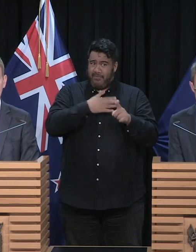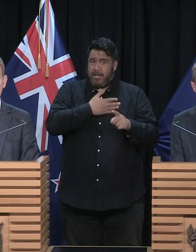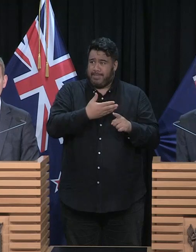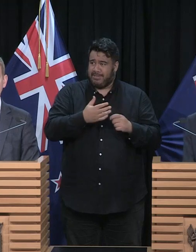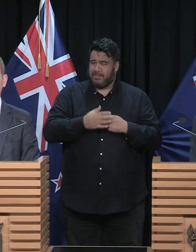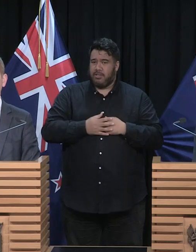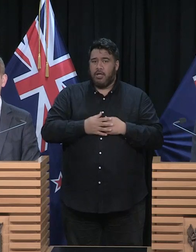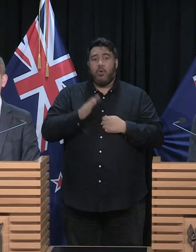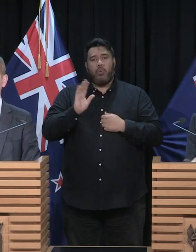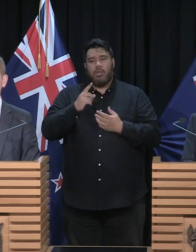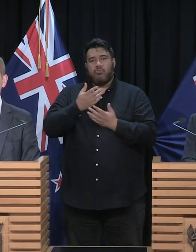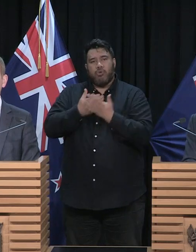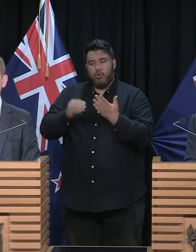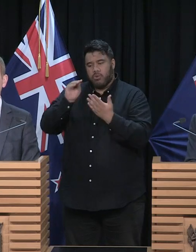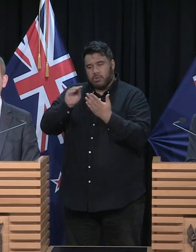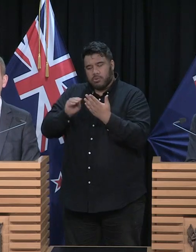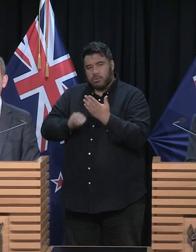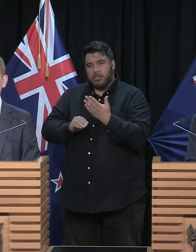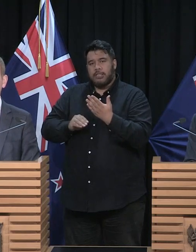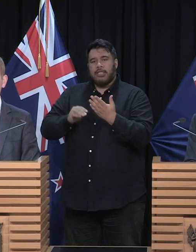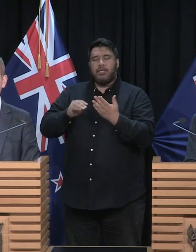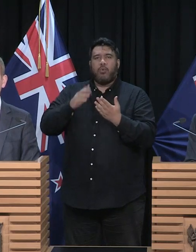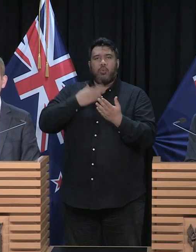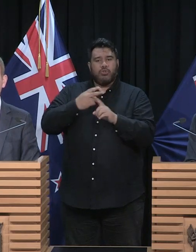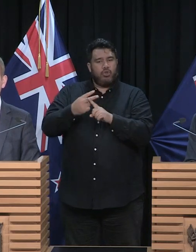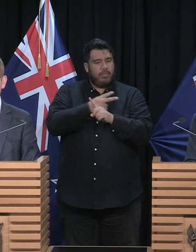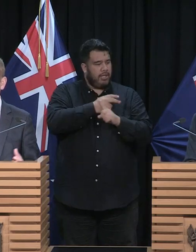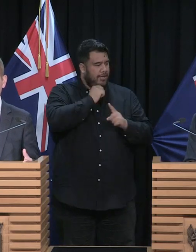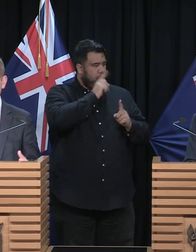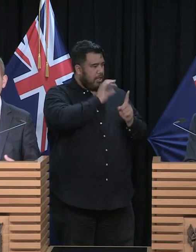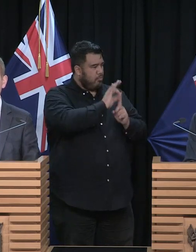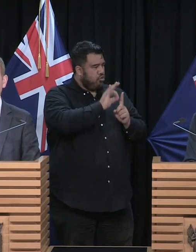is whether there were systems and processes that needed to be improved. I think the